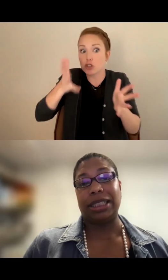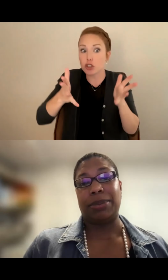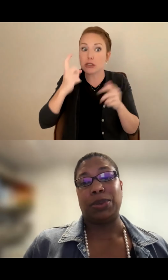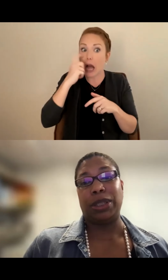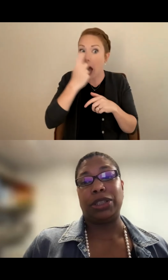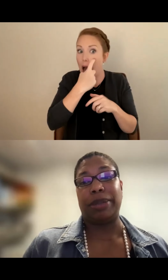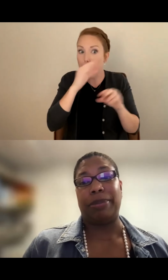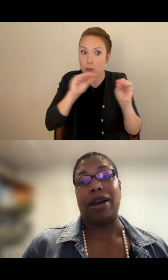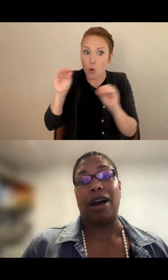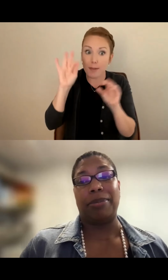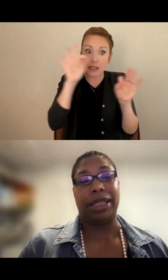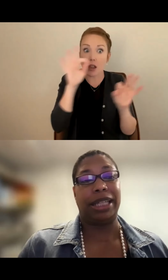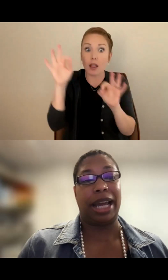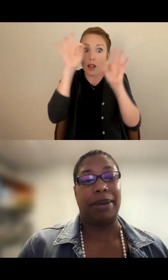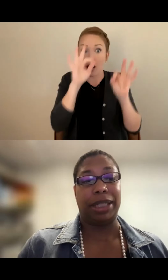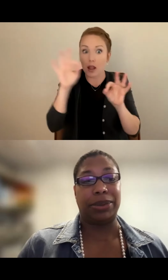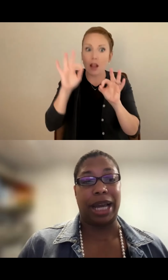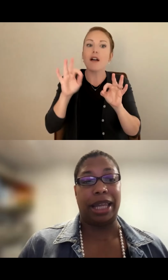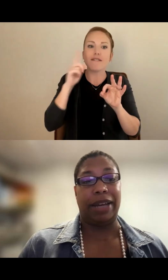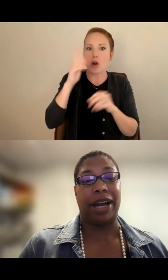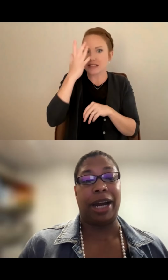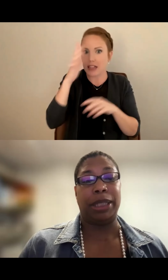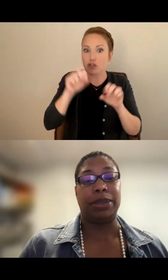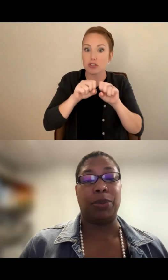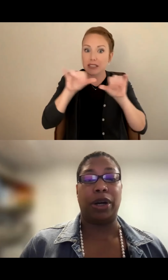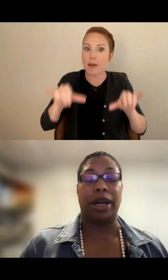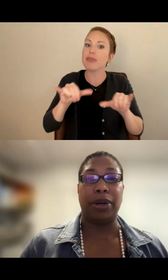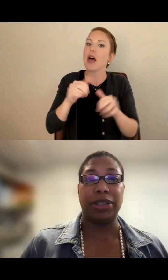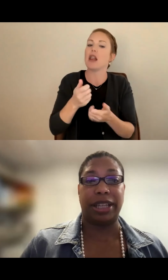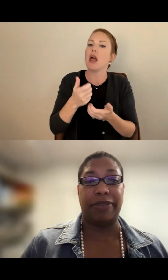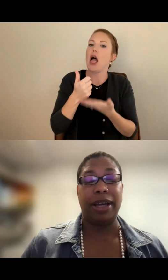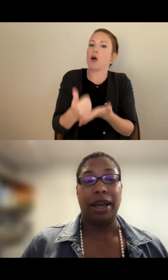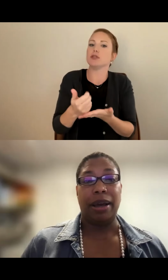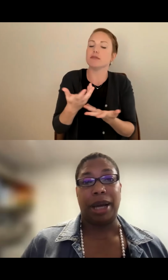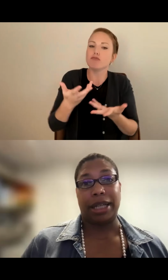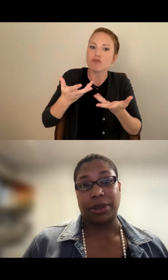systems which could make augmented and mixed reality environments more immersive, but as